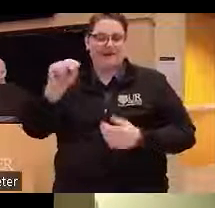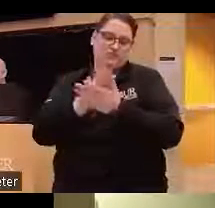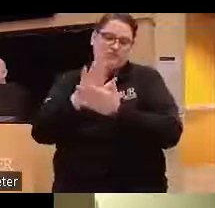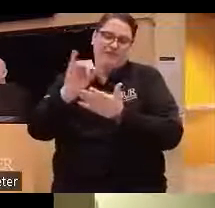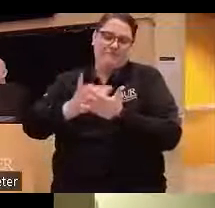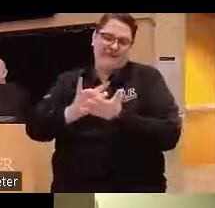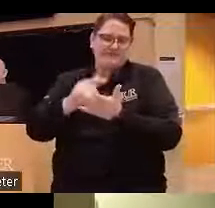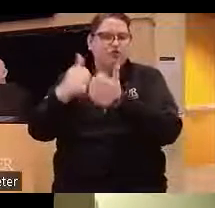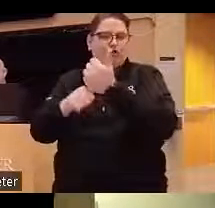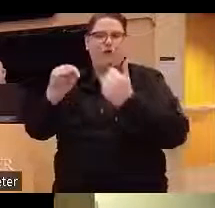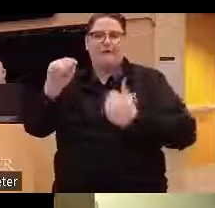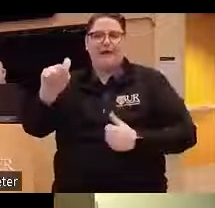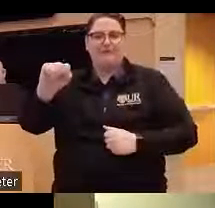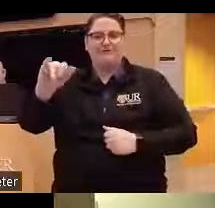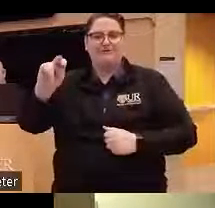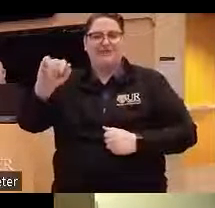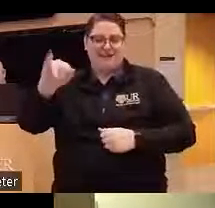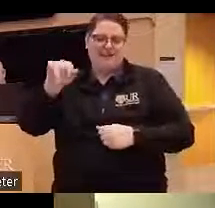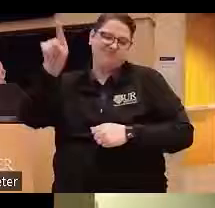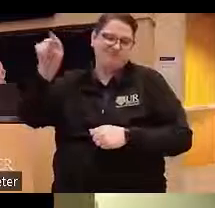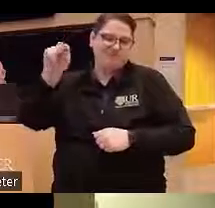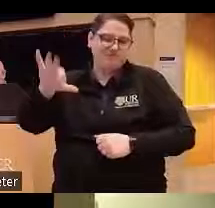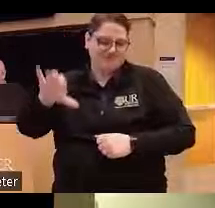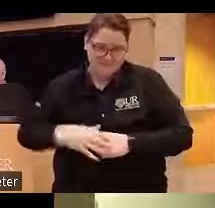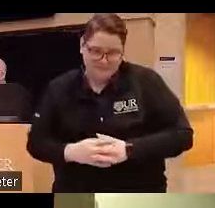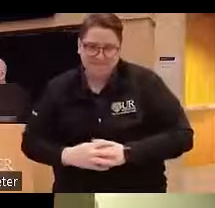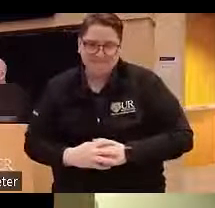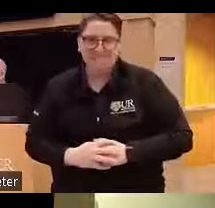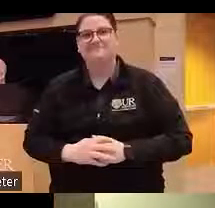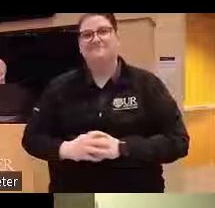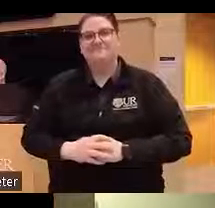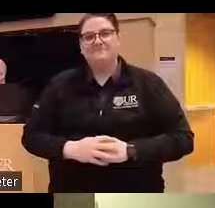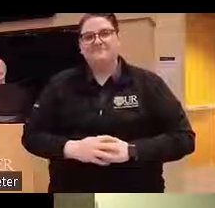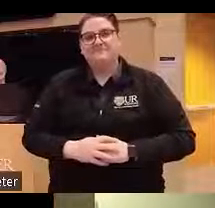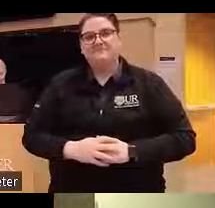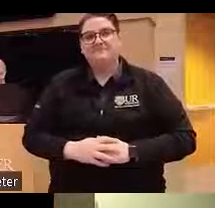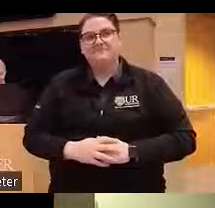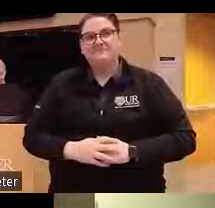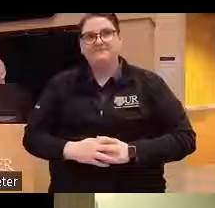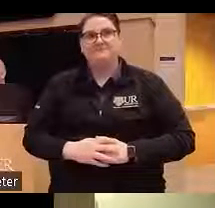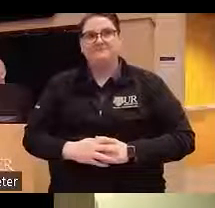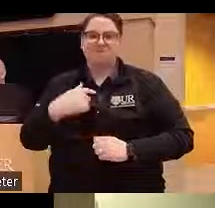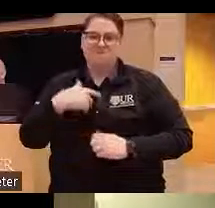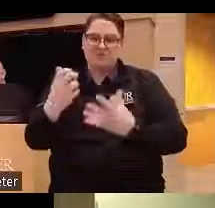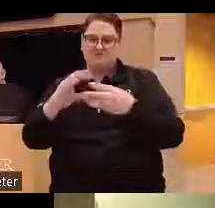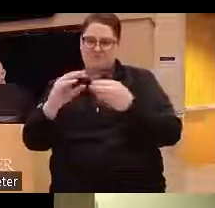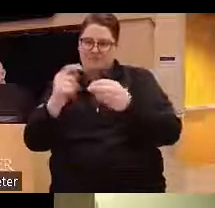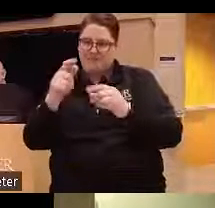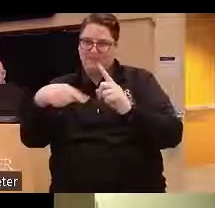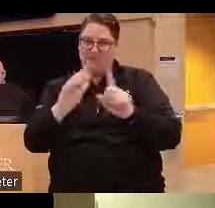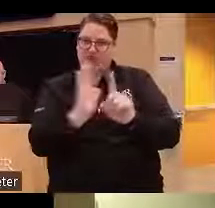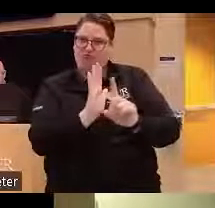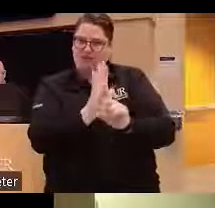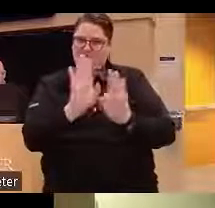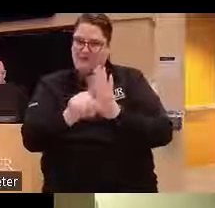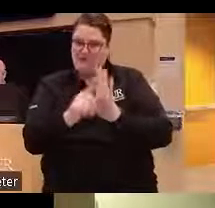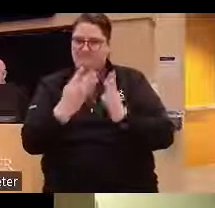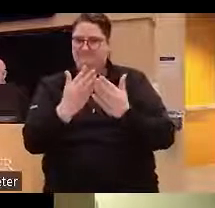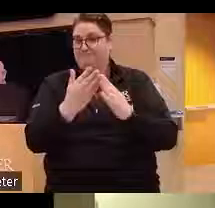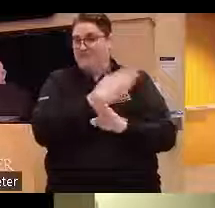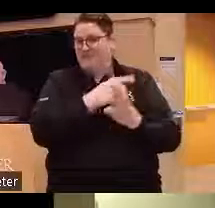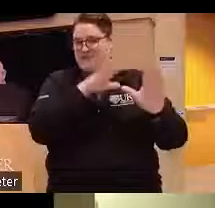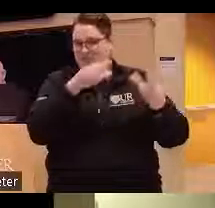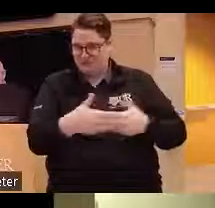sinai's system in New York City um let me say a few words by the way of background uh Dr malis